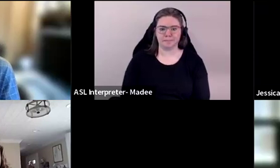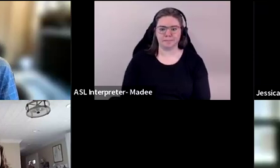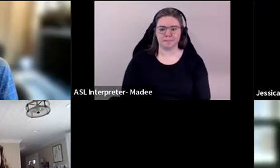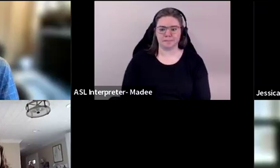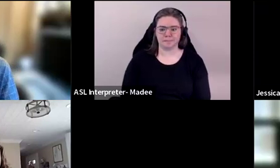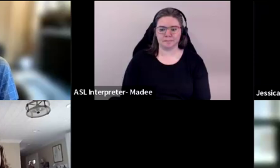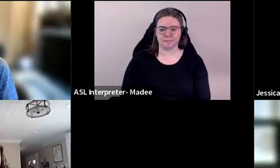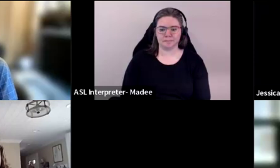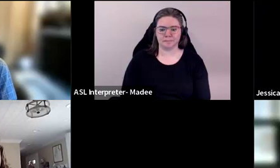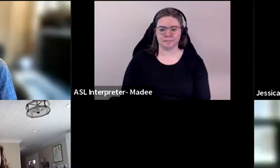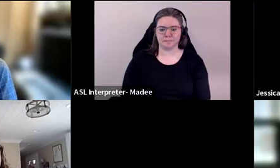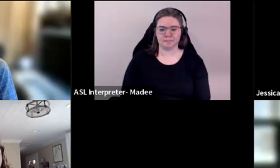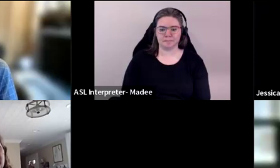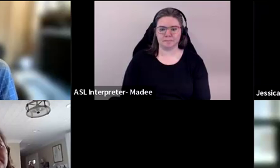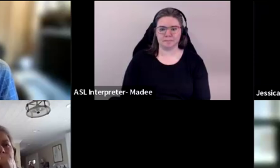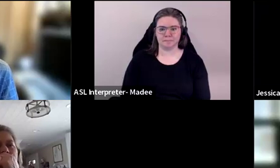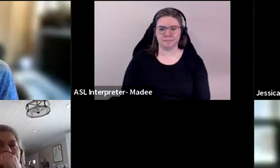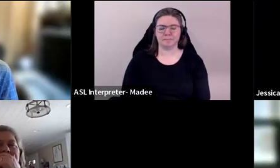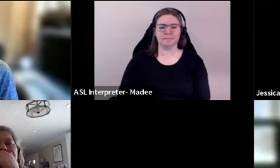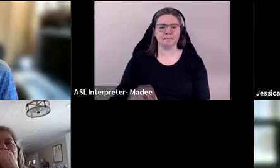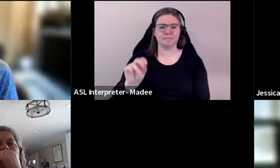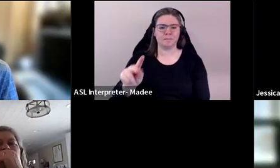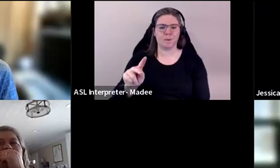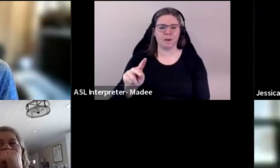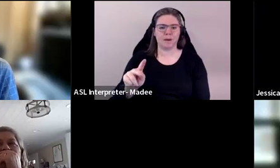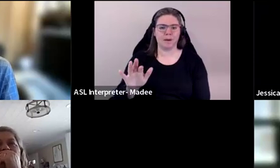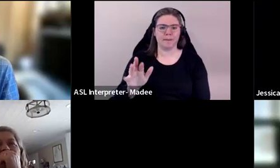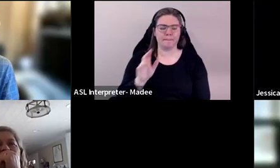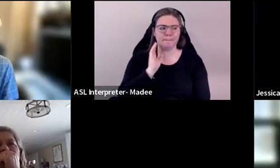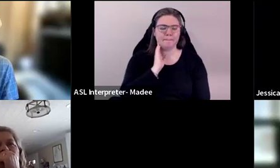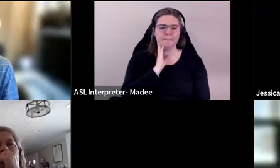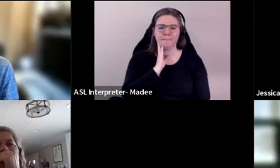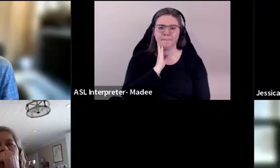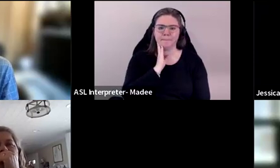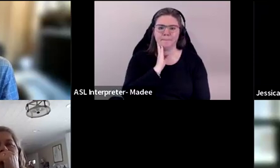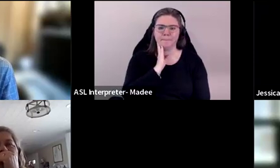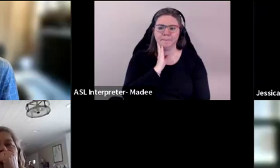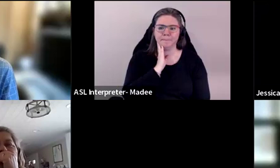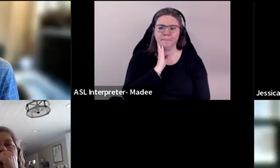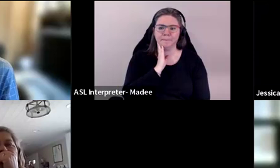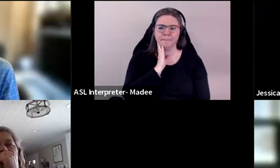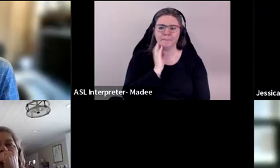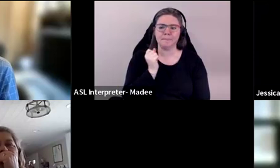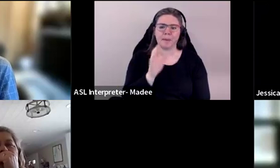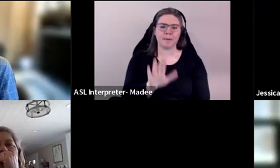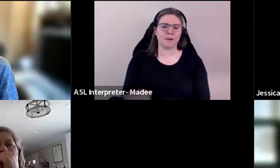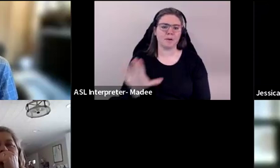Don Dew: Alright. Don Dew: How many of Don Dew: your different states have a a good strong